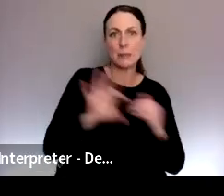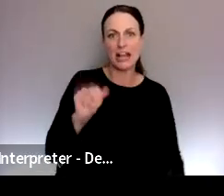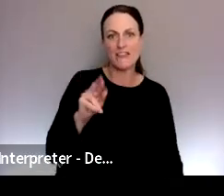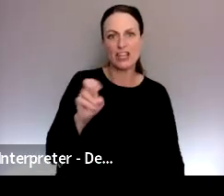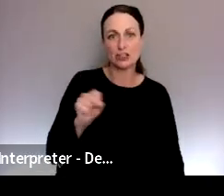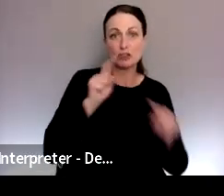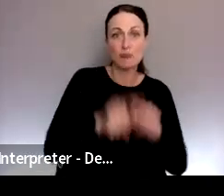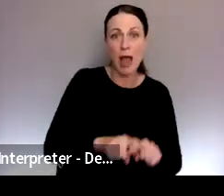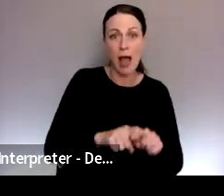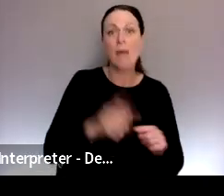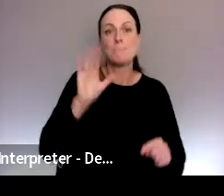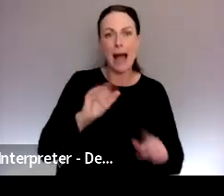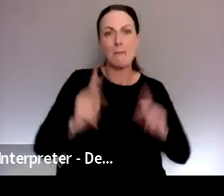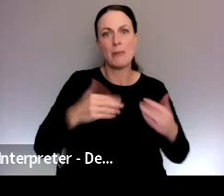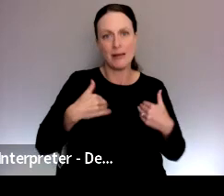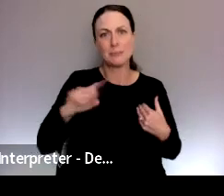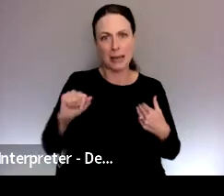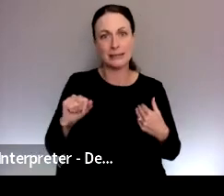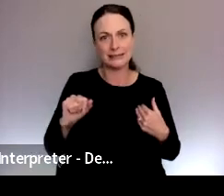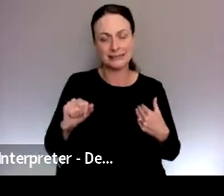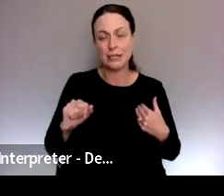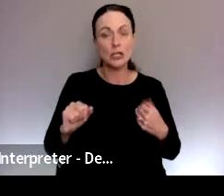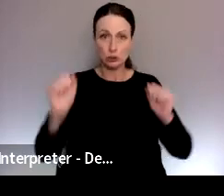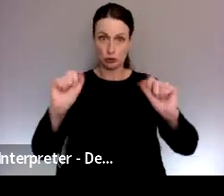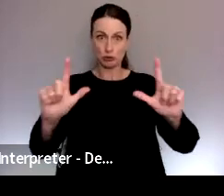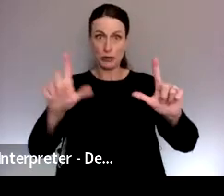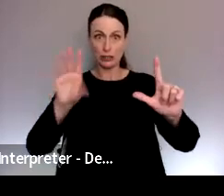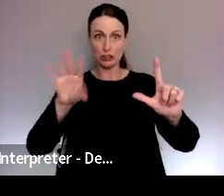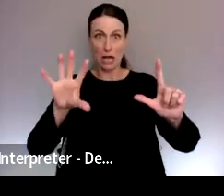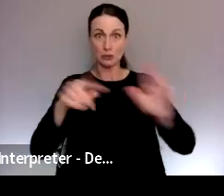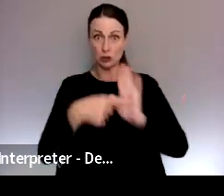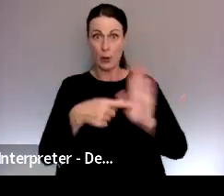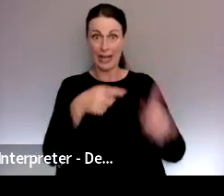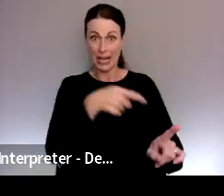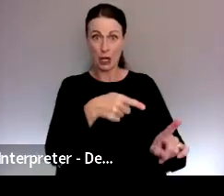that are relied upon by people with disabilities. So, the screenshot we're showing on this slide